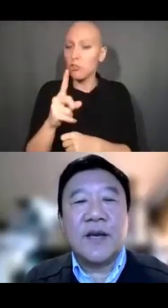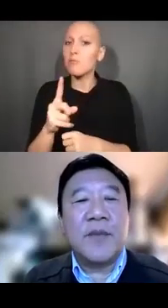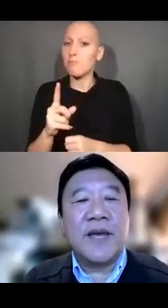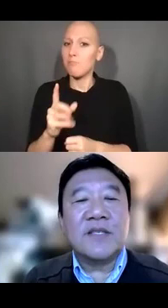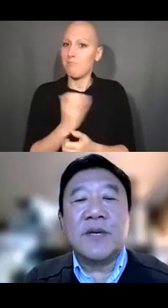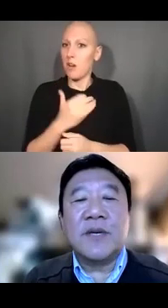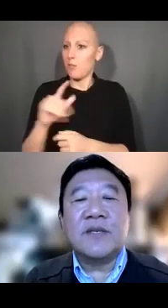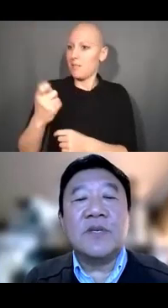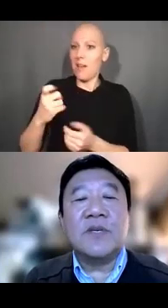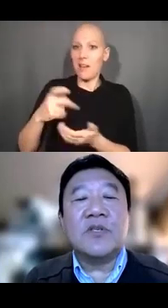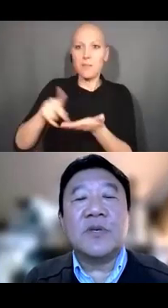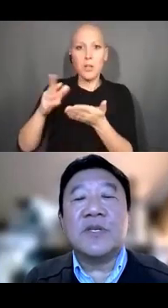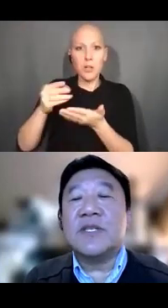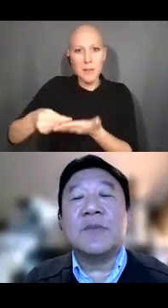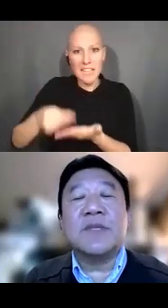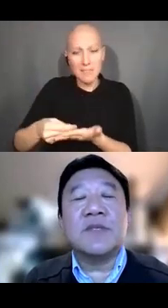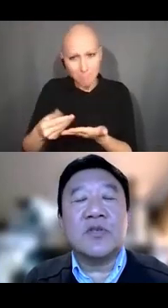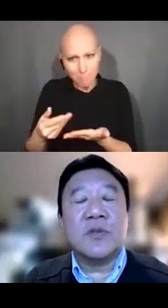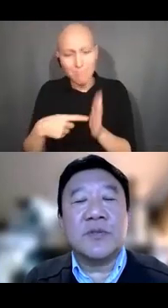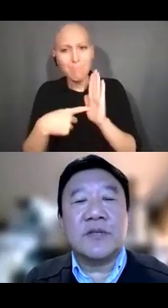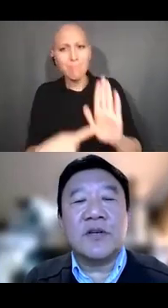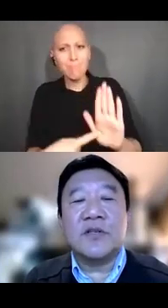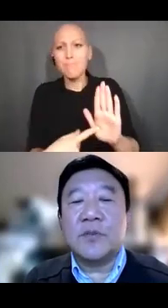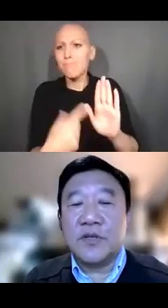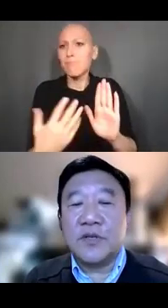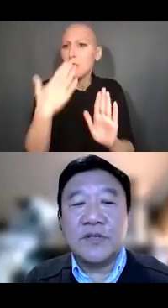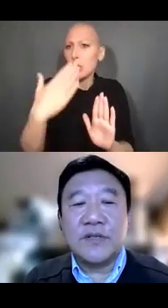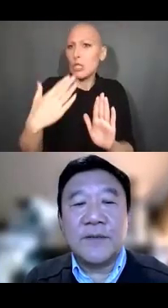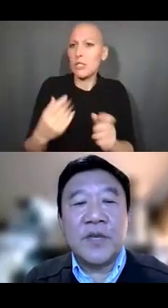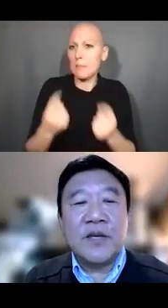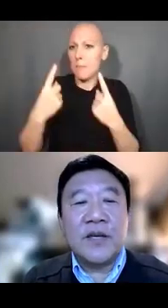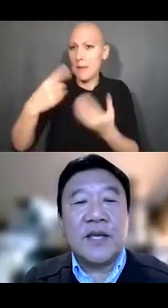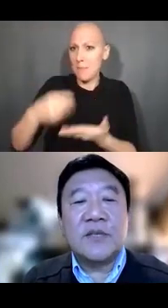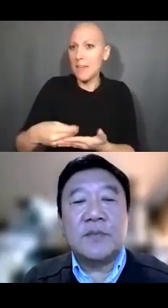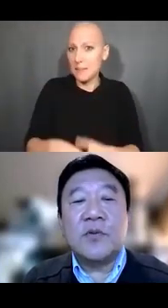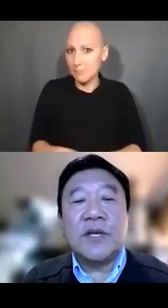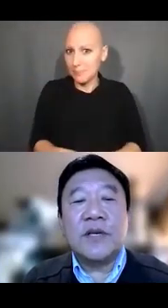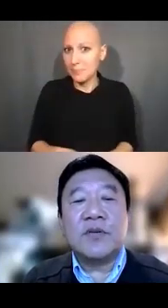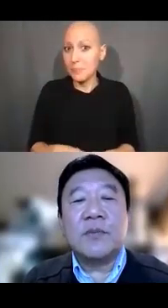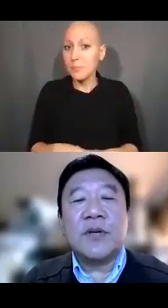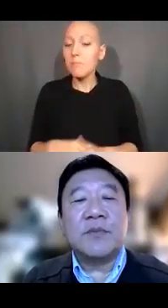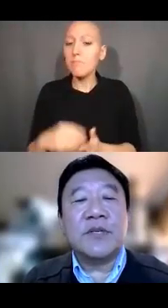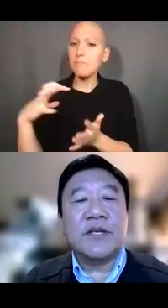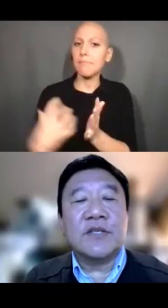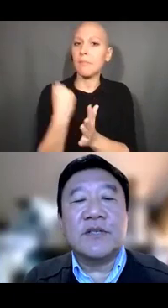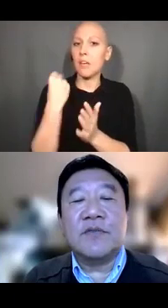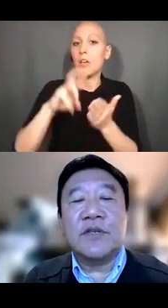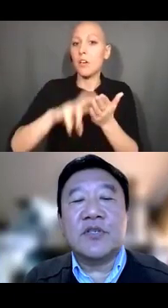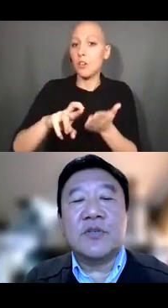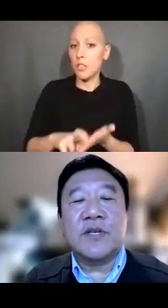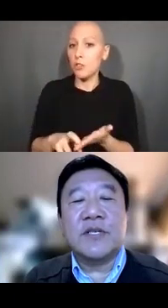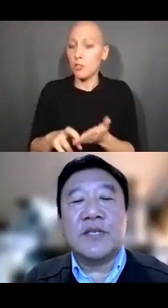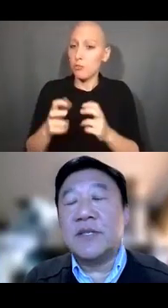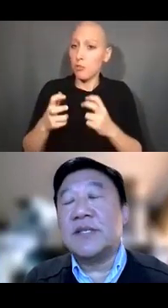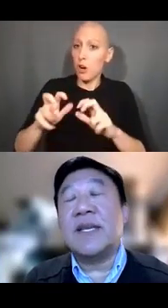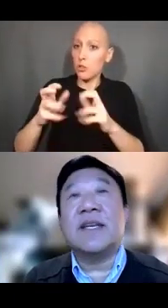Maximizing research participants' contributions. And supporting appropriate protections of research participants' data,